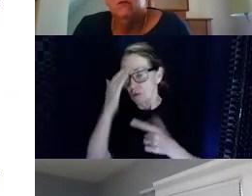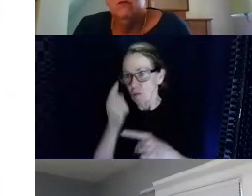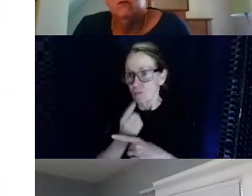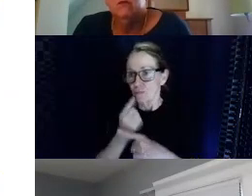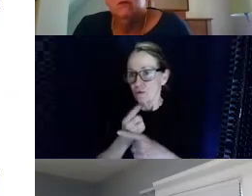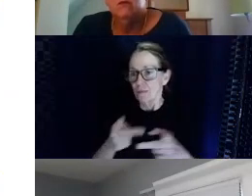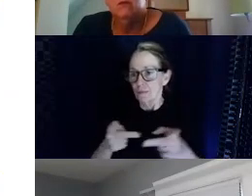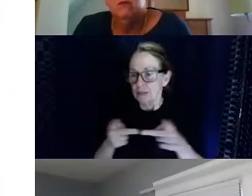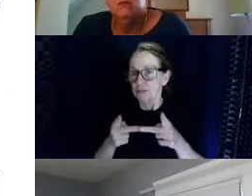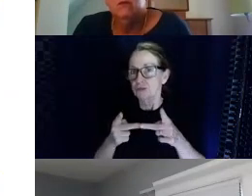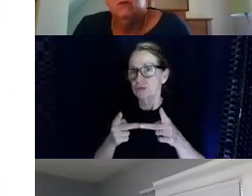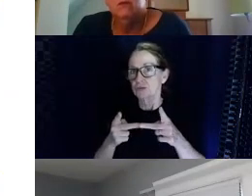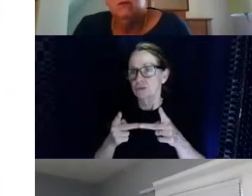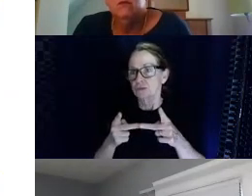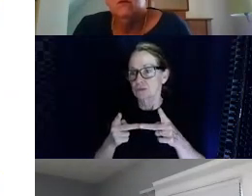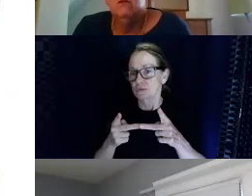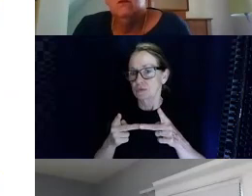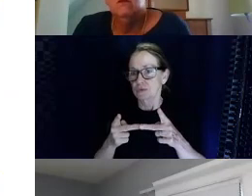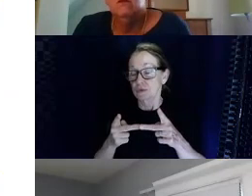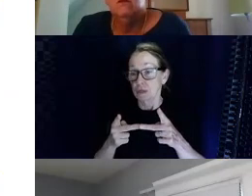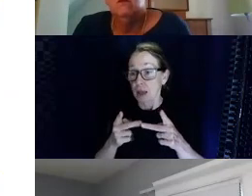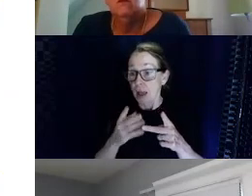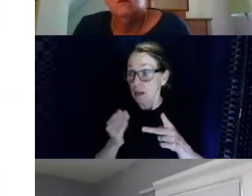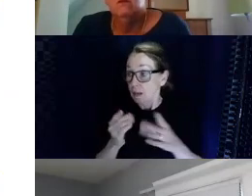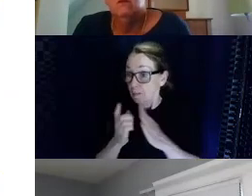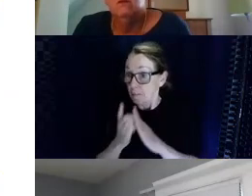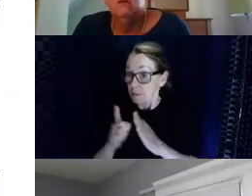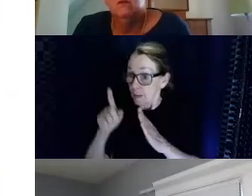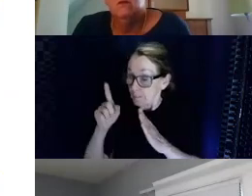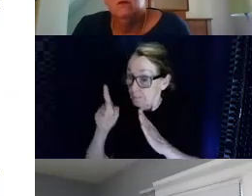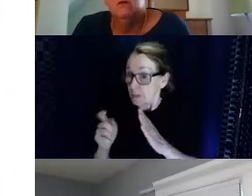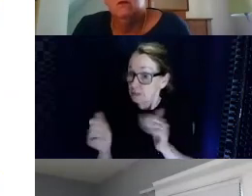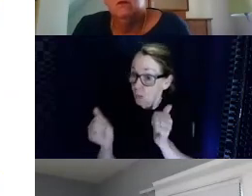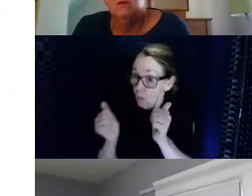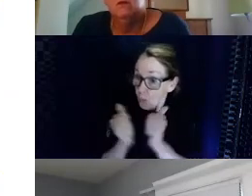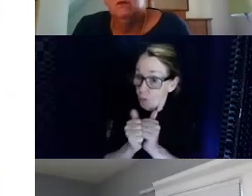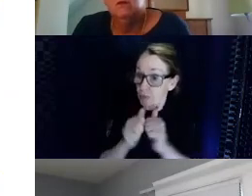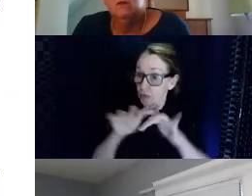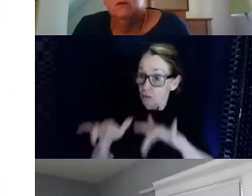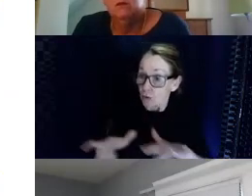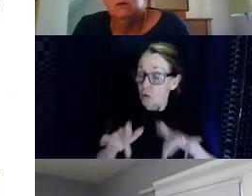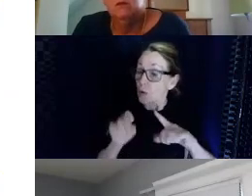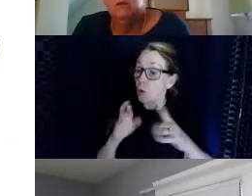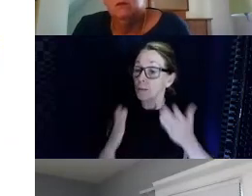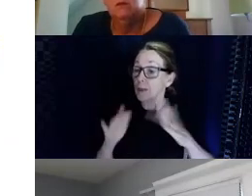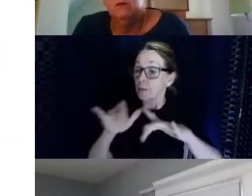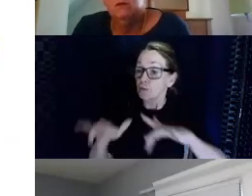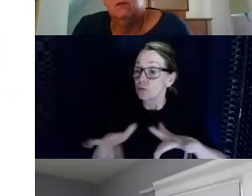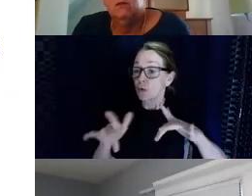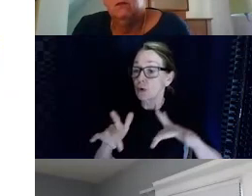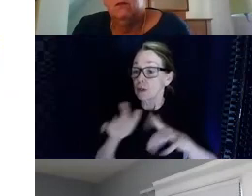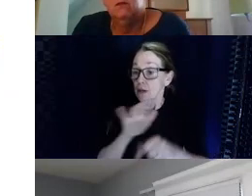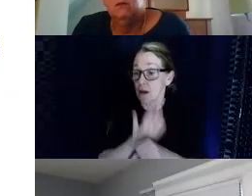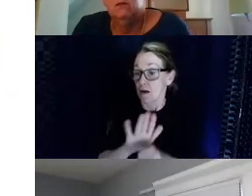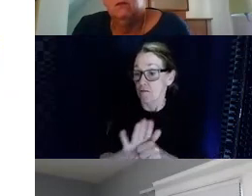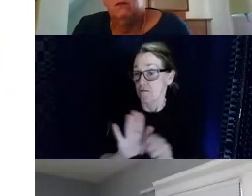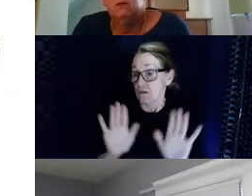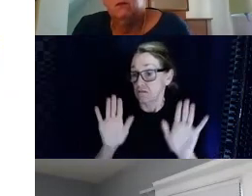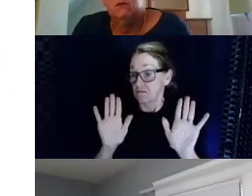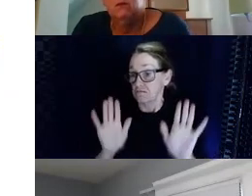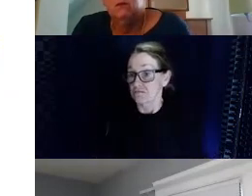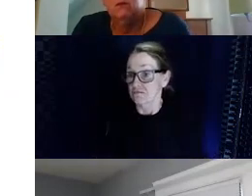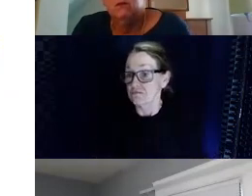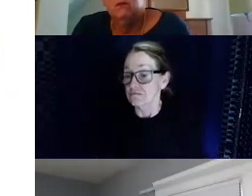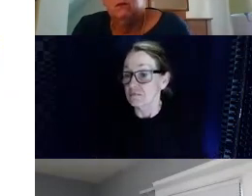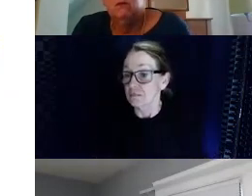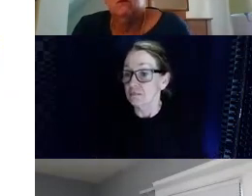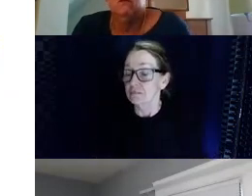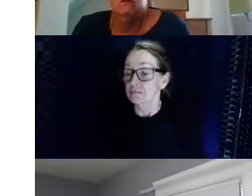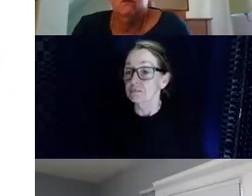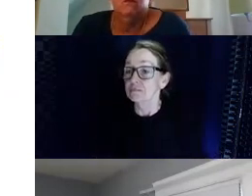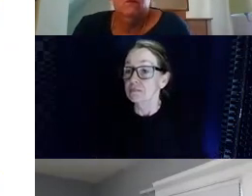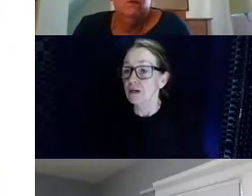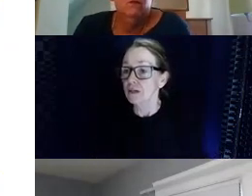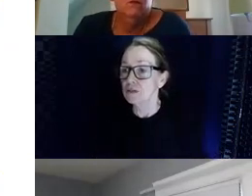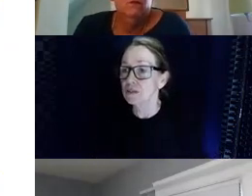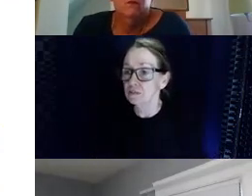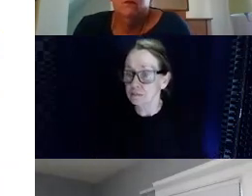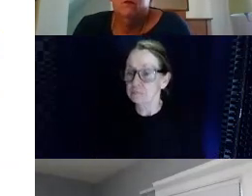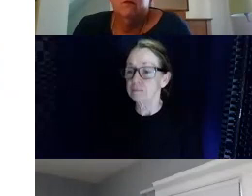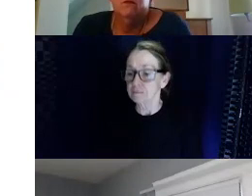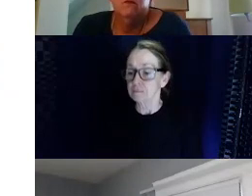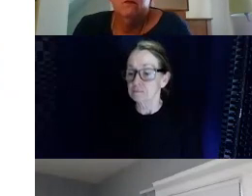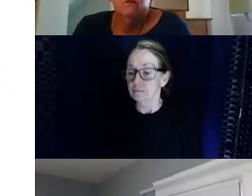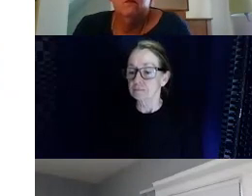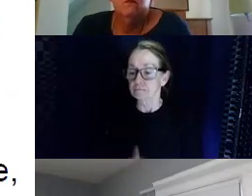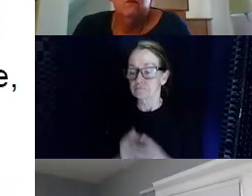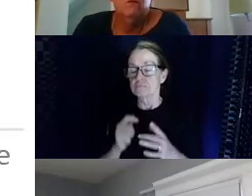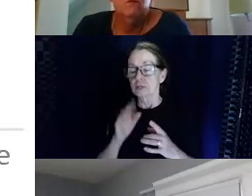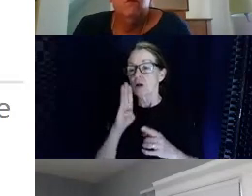AND I'M NOT SURE IF OTHERS IN THE MEETING KNOW THAT ANSWER, BUT IT MIGHT BE WORTH LOOKING INTO.